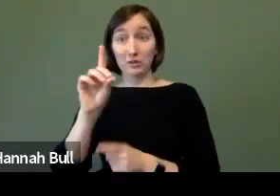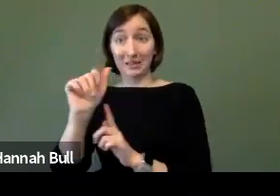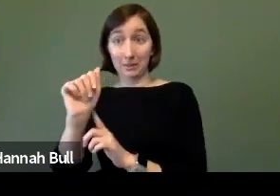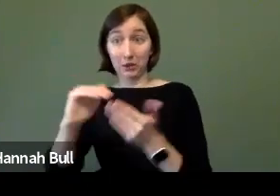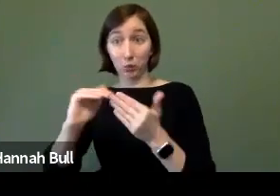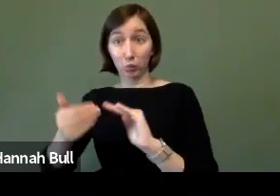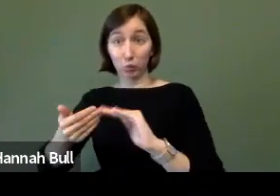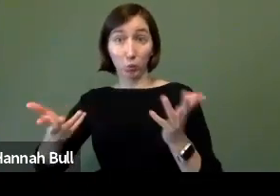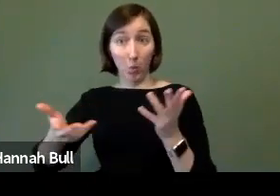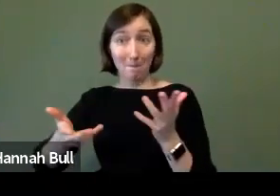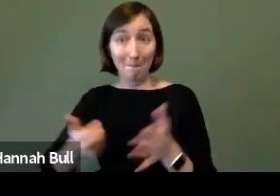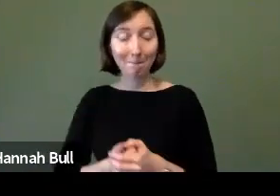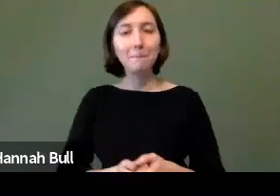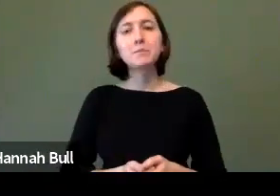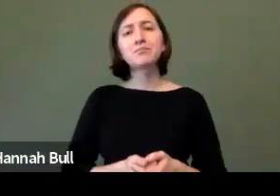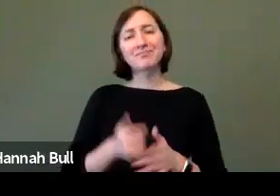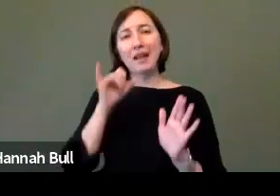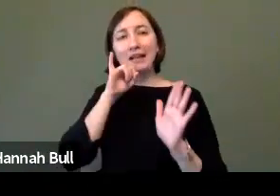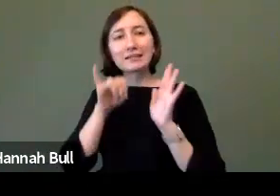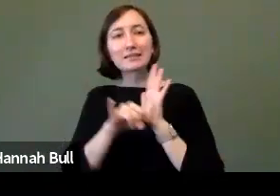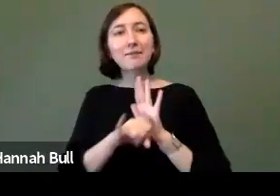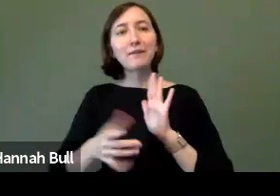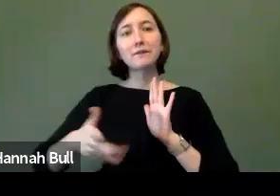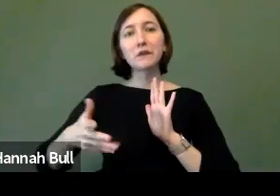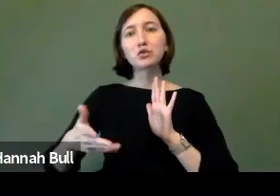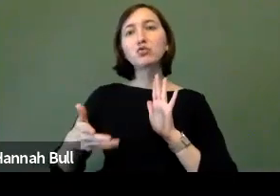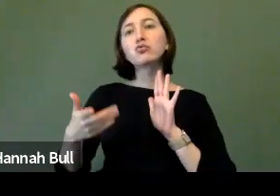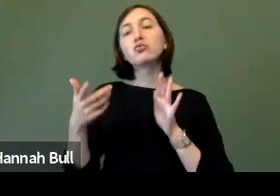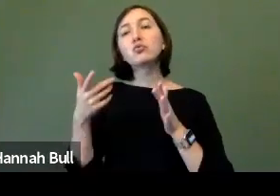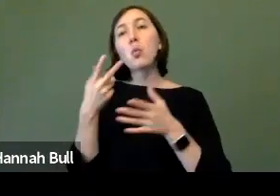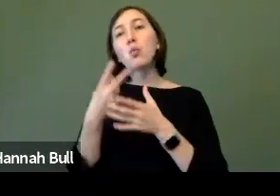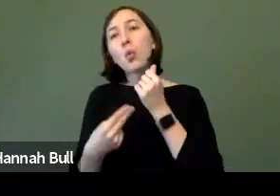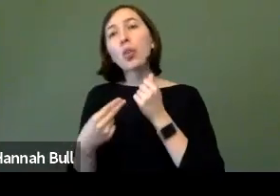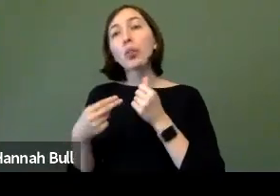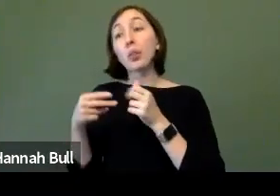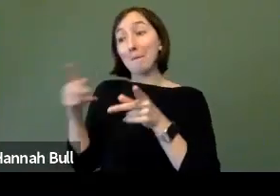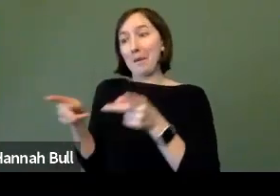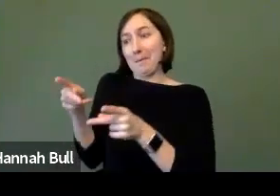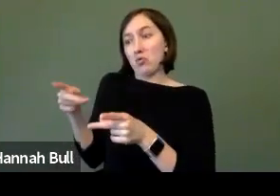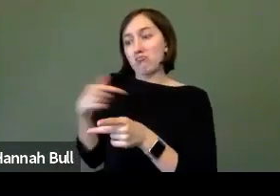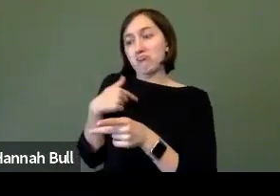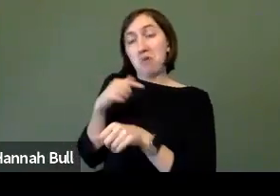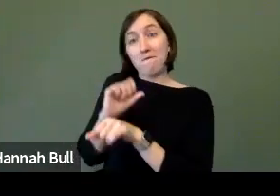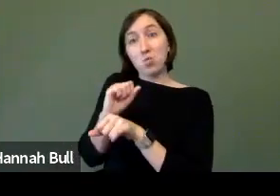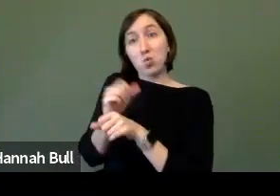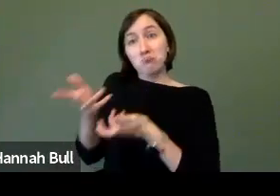These are items identified both by individuals that I work with the credit able program